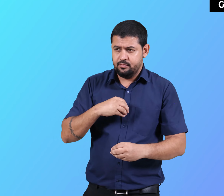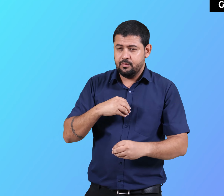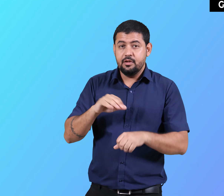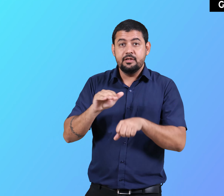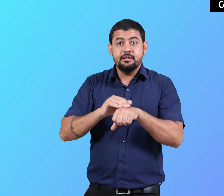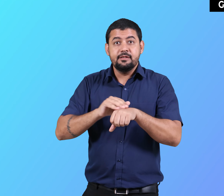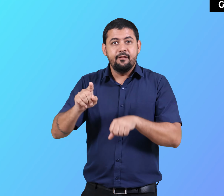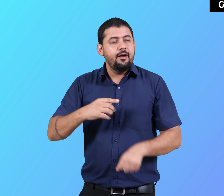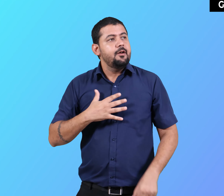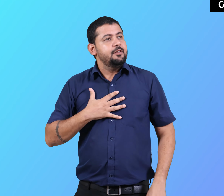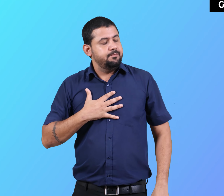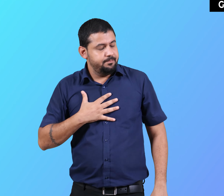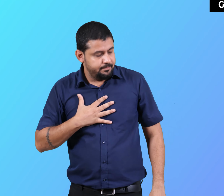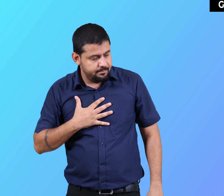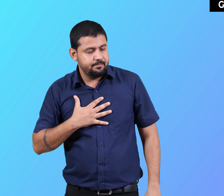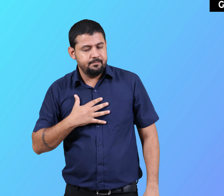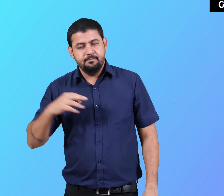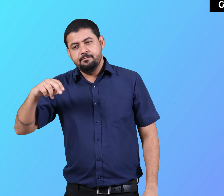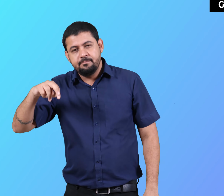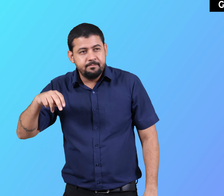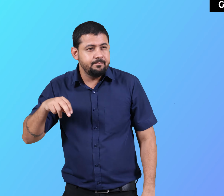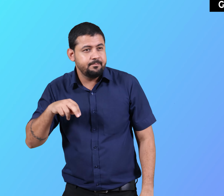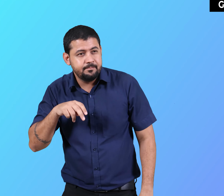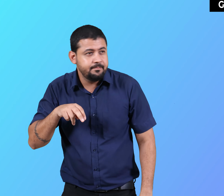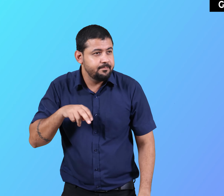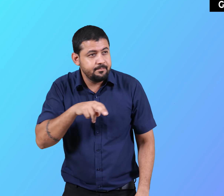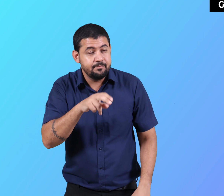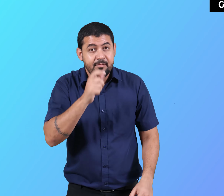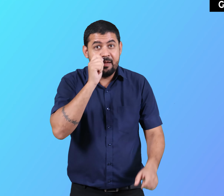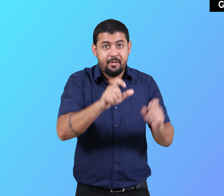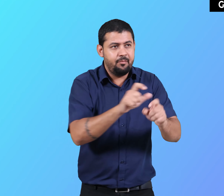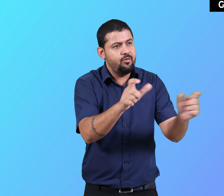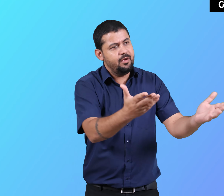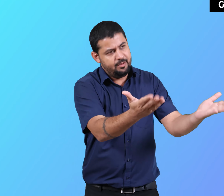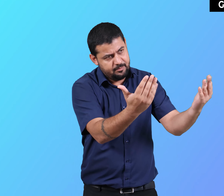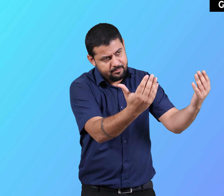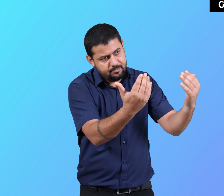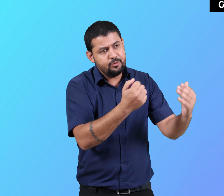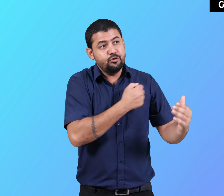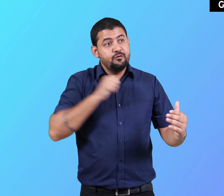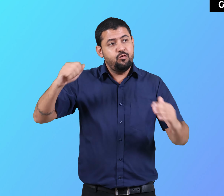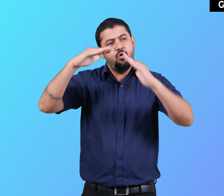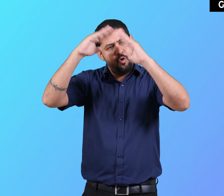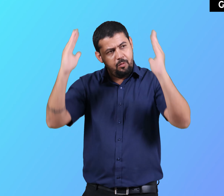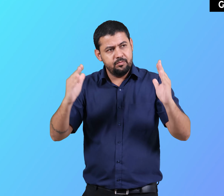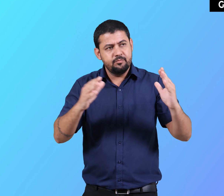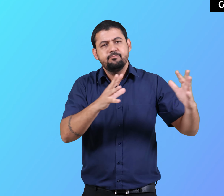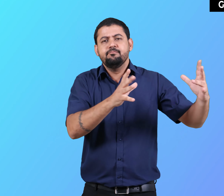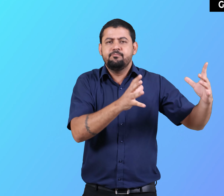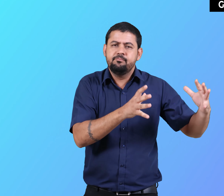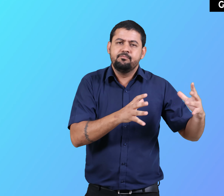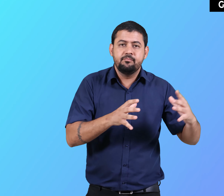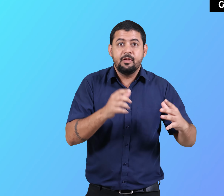The servant did as he was told. He took the men to Joseph’s house.